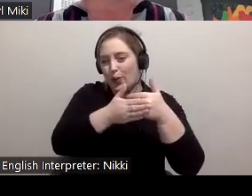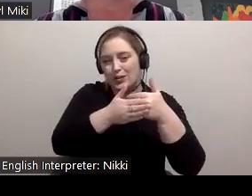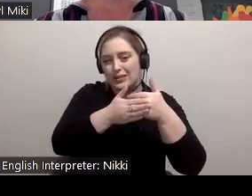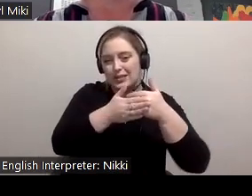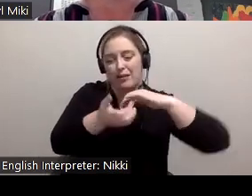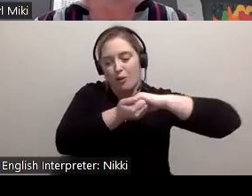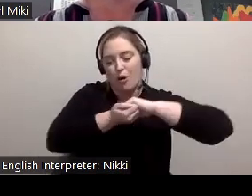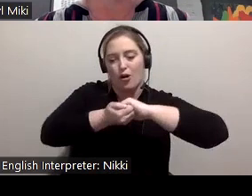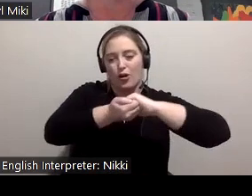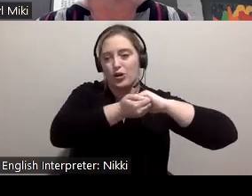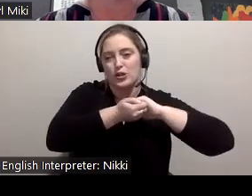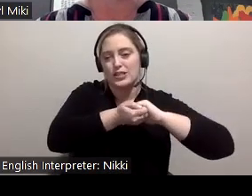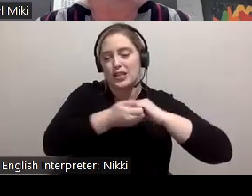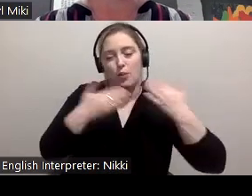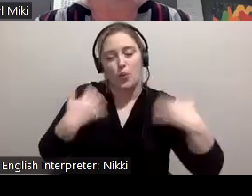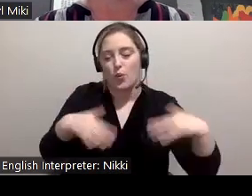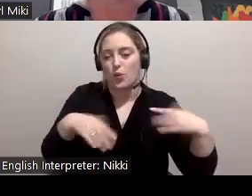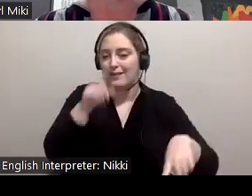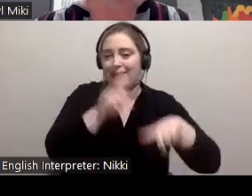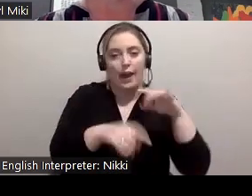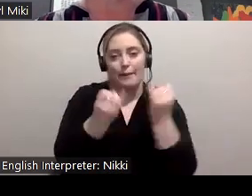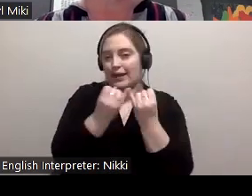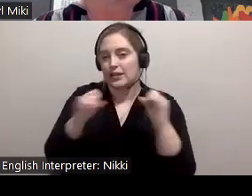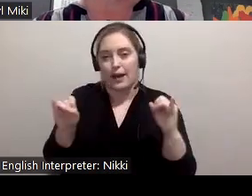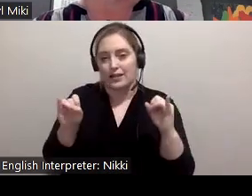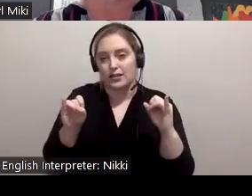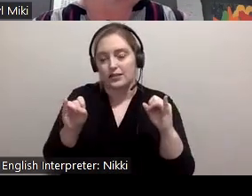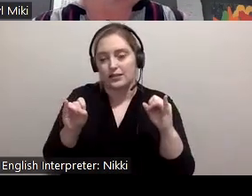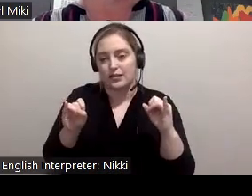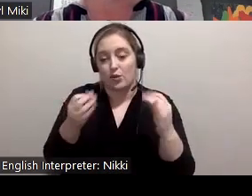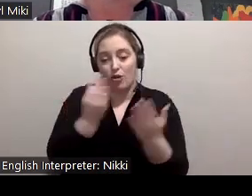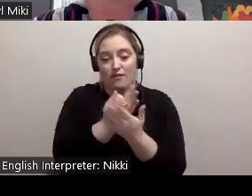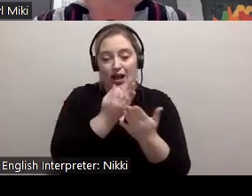independent in terms of their financial operations does have